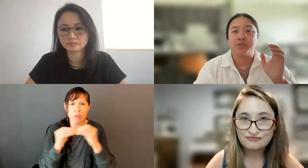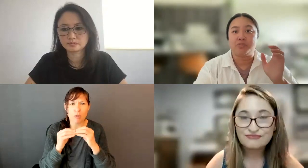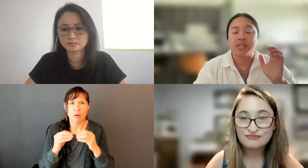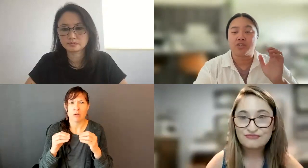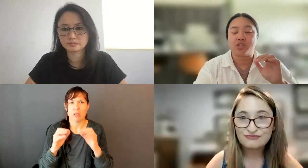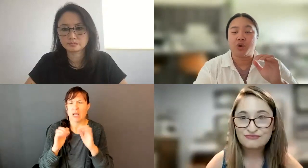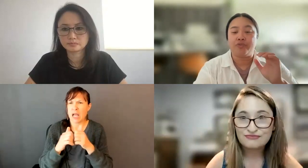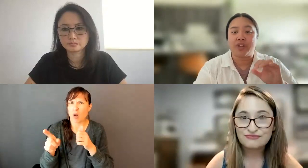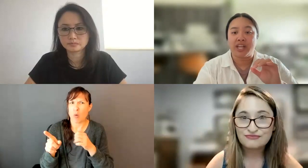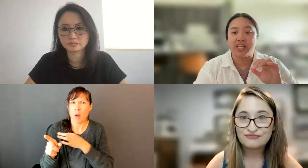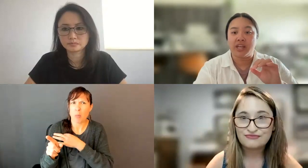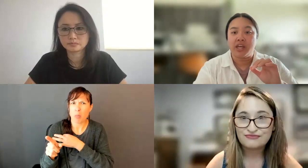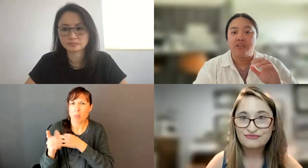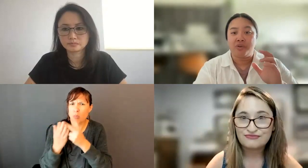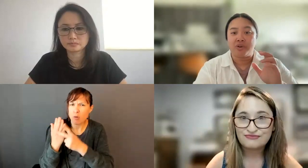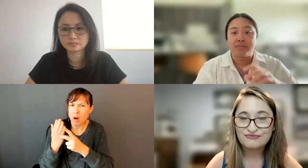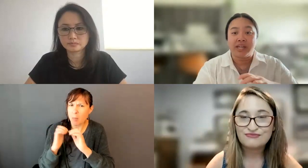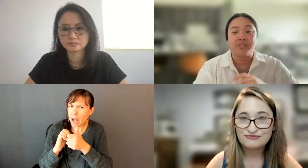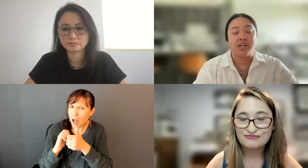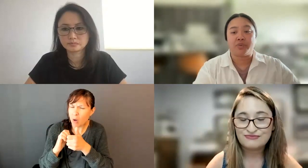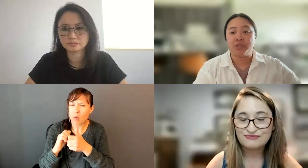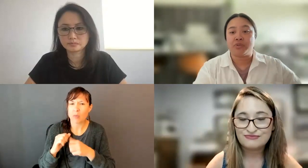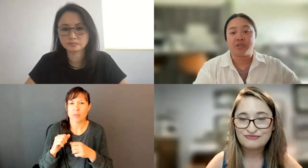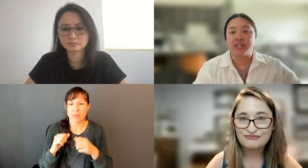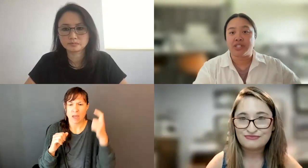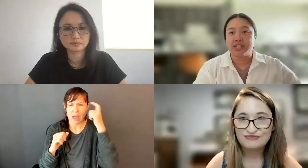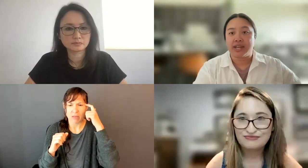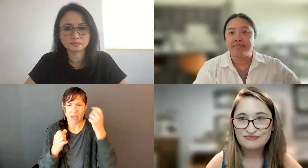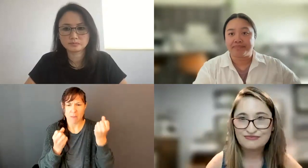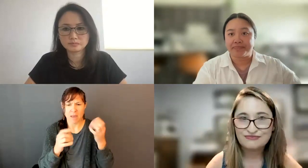I think it would be so fitting for many of the entrepreneurs watching today.